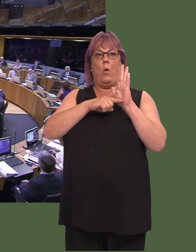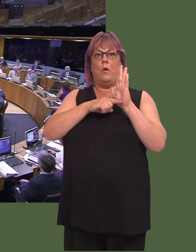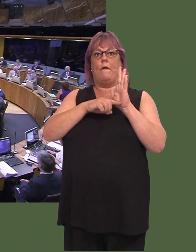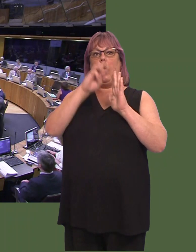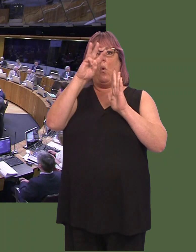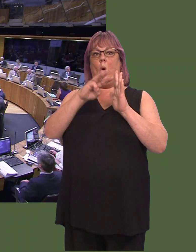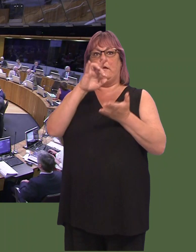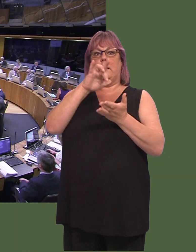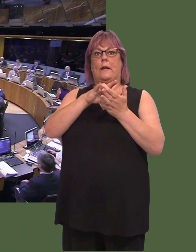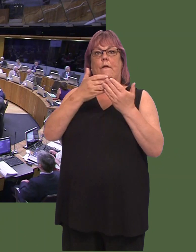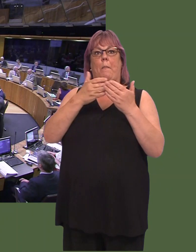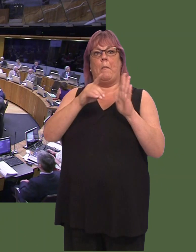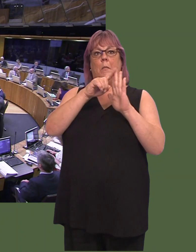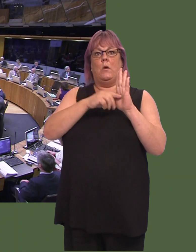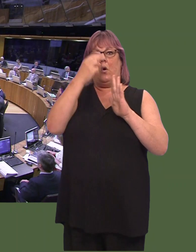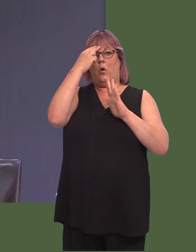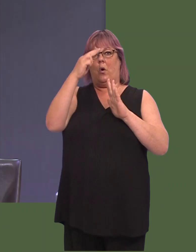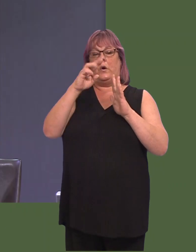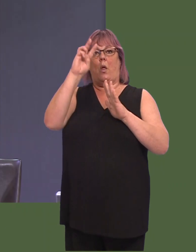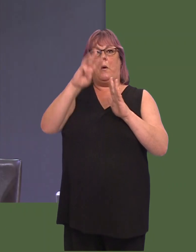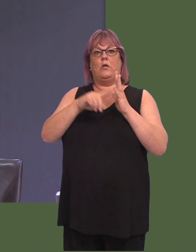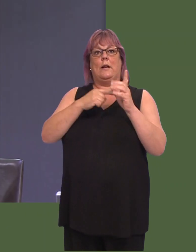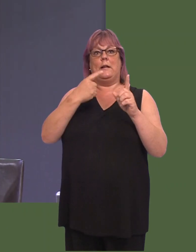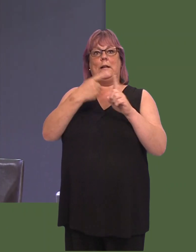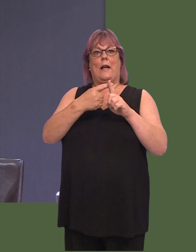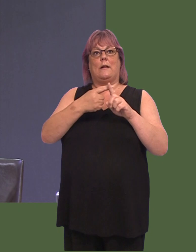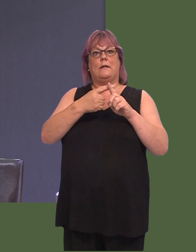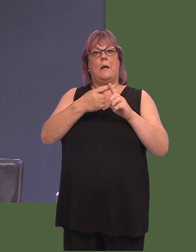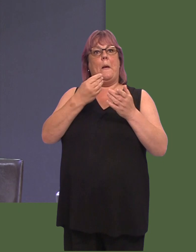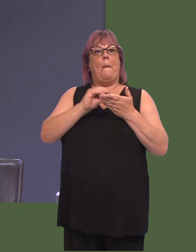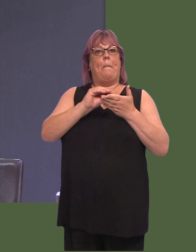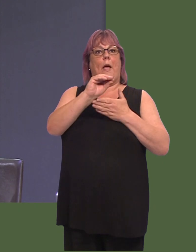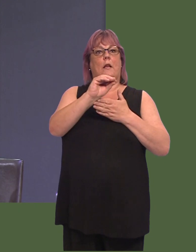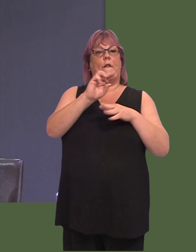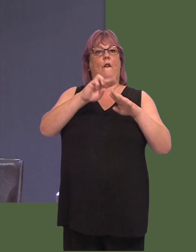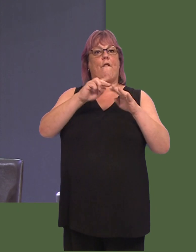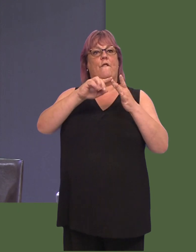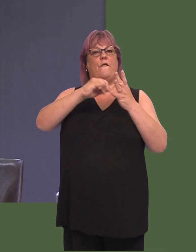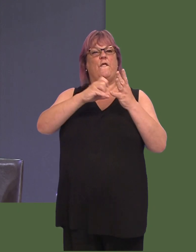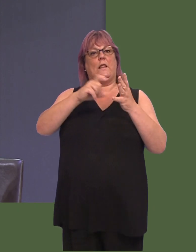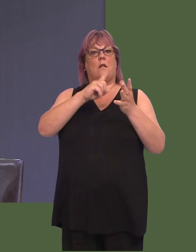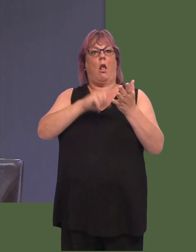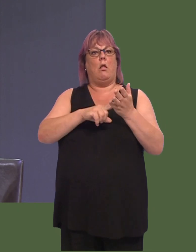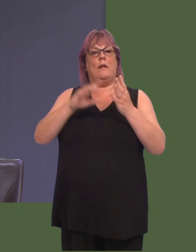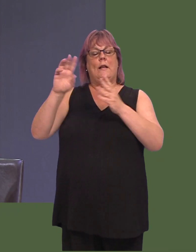yesterday by the Wales Centre for Public Policy, entitled 'The Welsh Tax Base: Risks and Opportunities after Fiscal Devolution'.